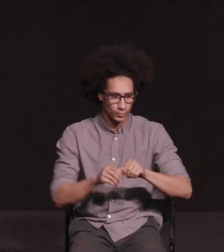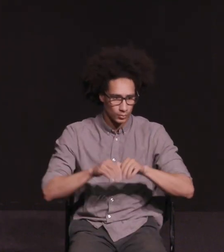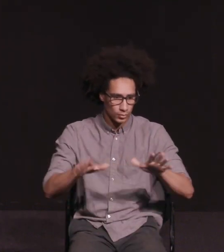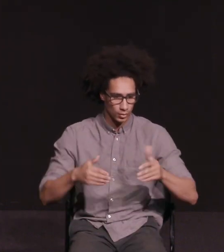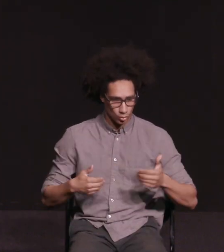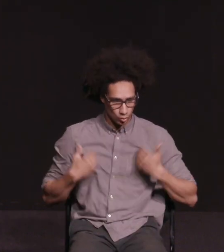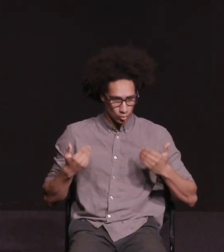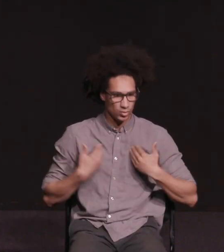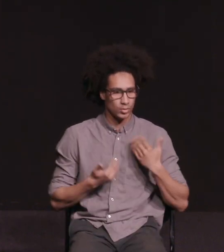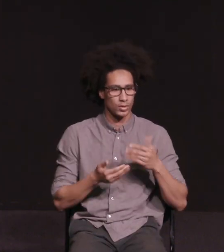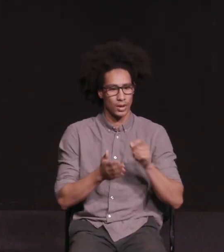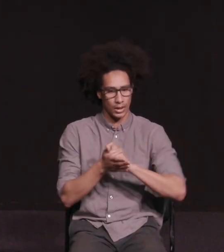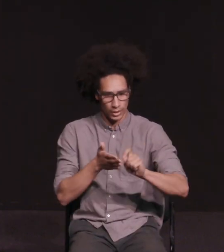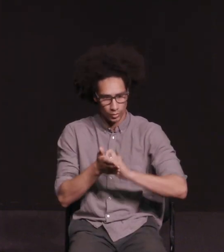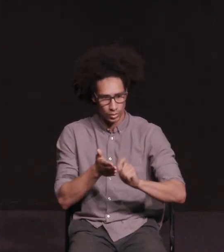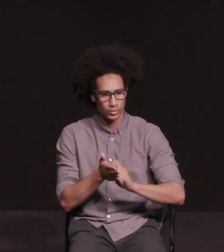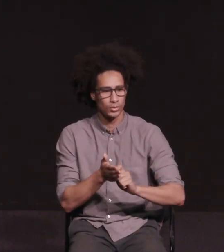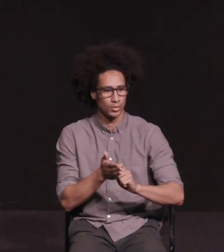on part of colored children.